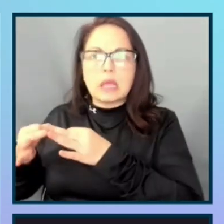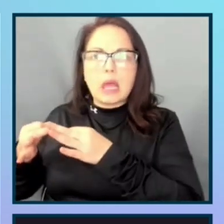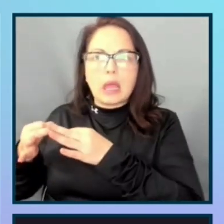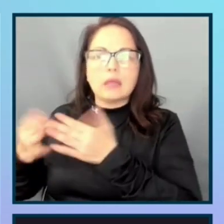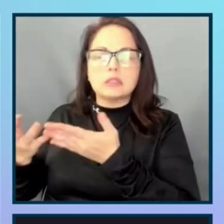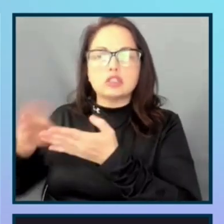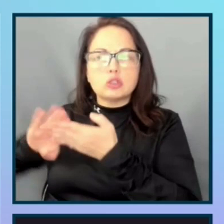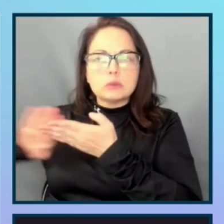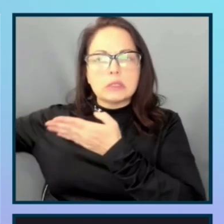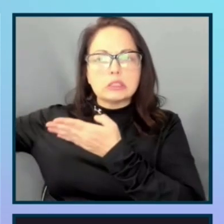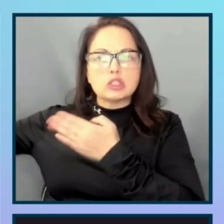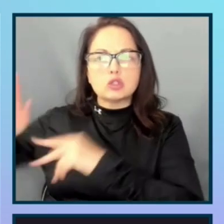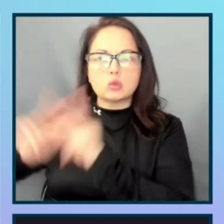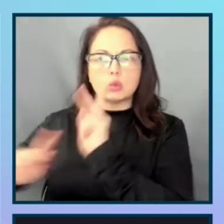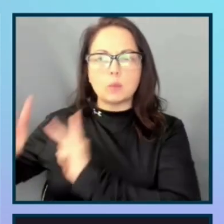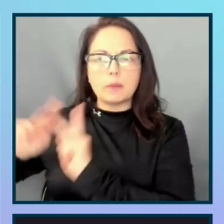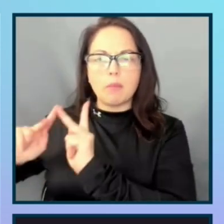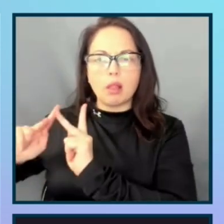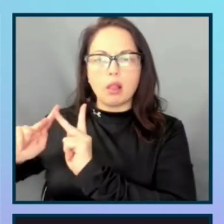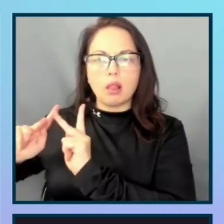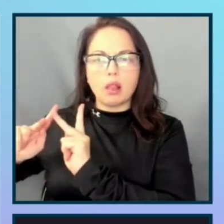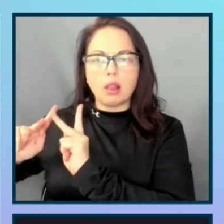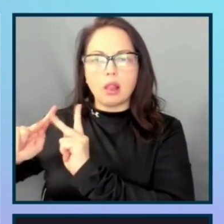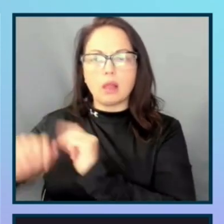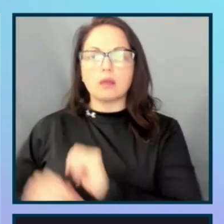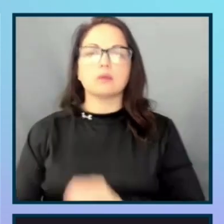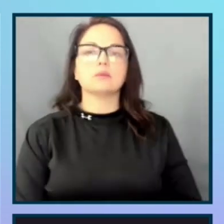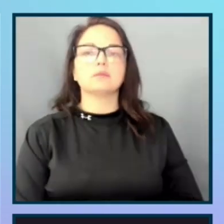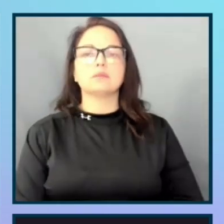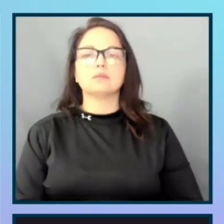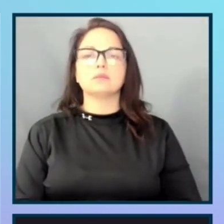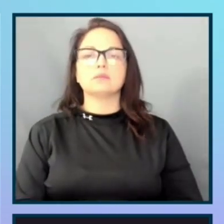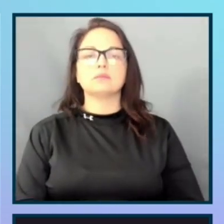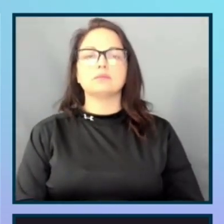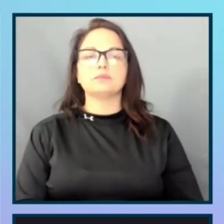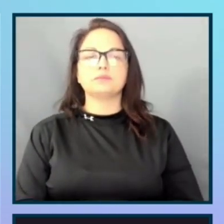of data collection, the medical model will focus very much